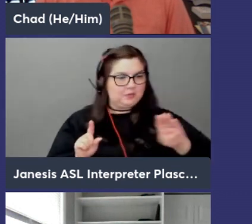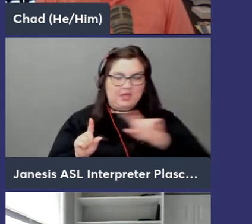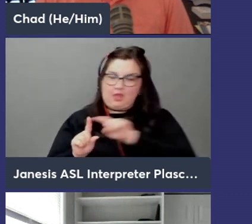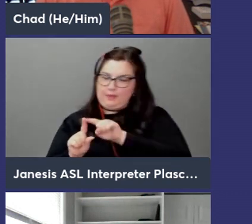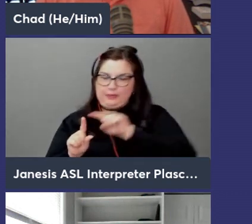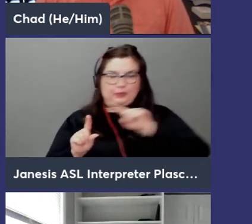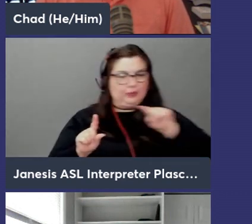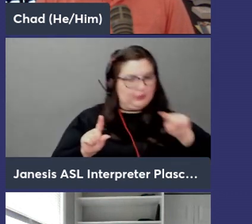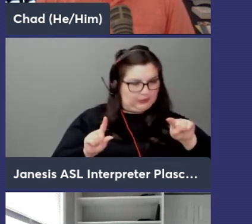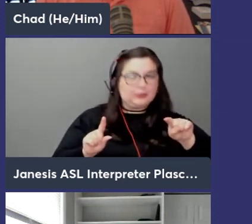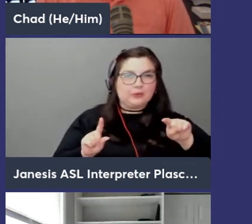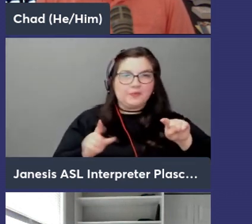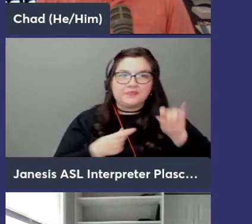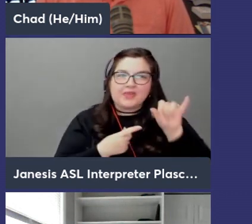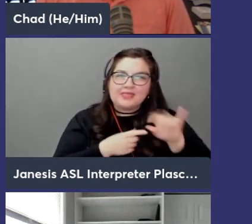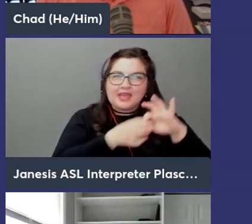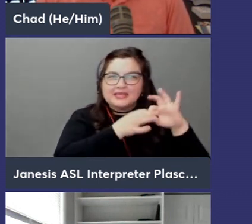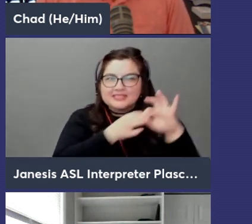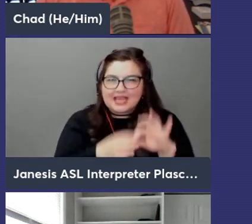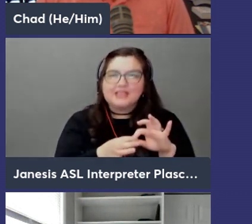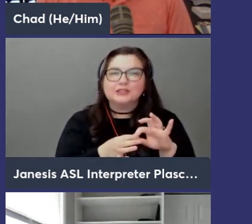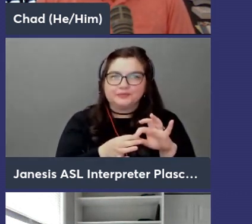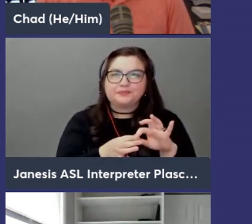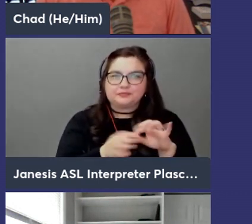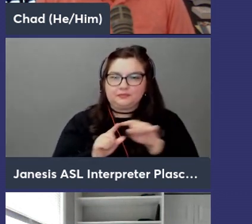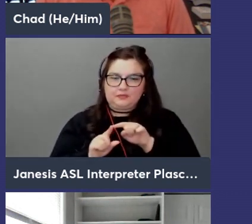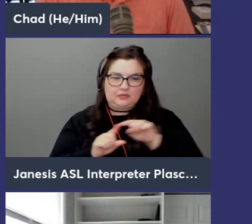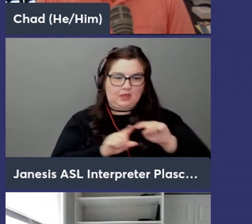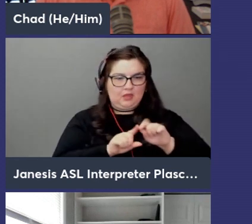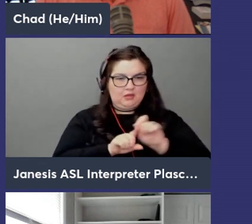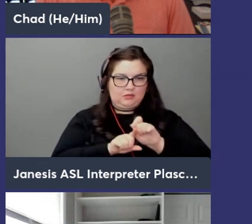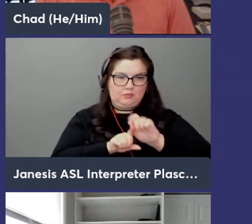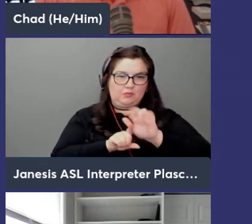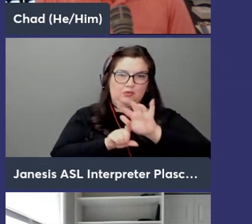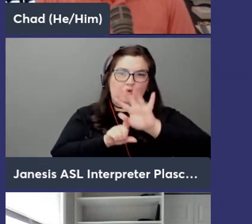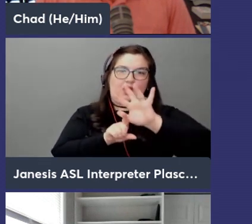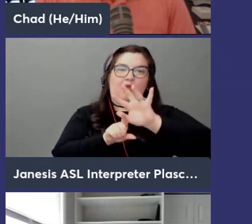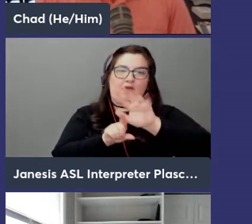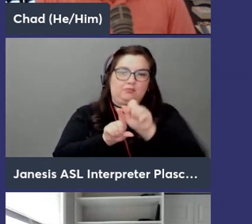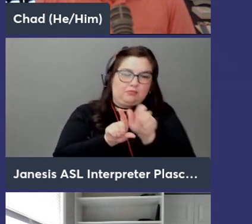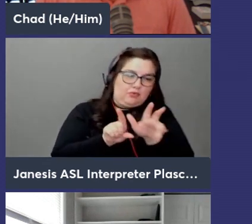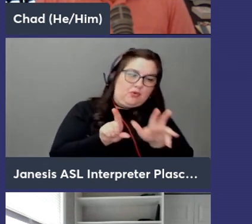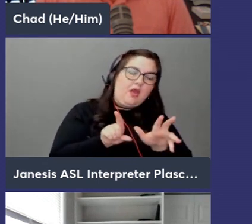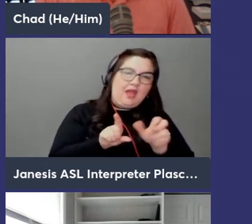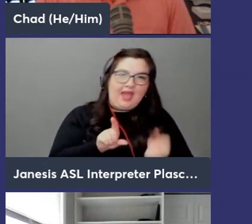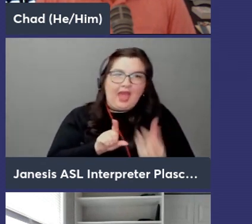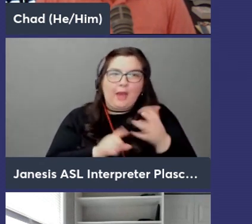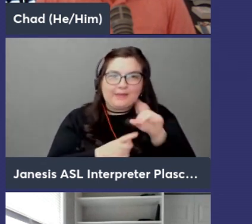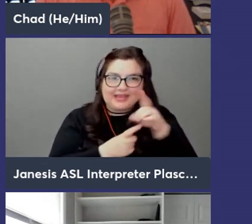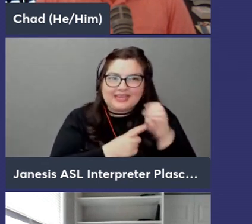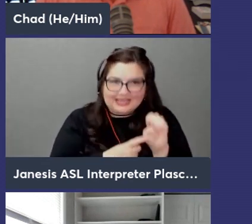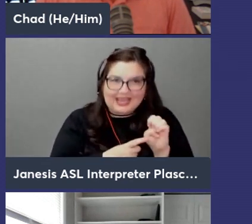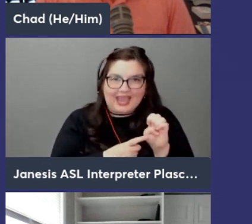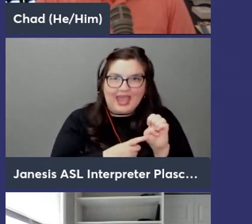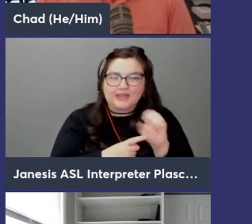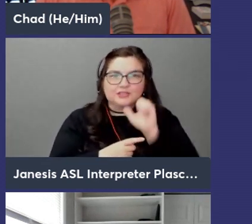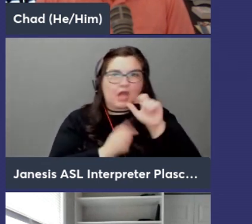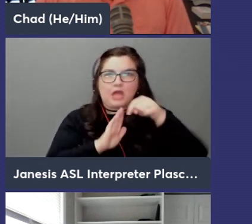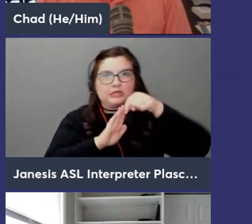it really has to do with the branching factor of how many edges you're traversing, not necessarily the depth at that point, because if I'm going out,